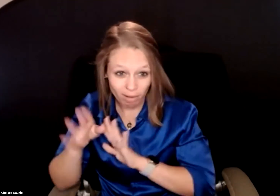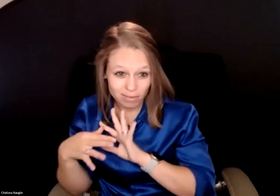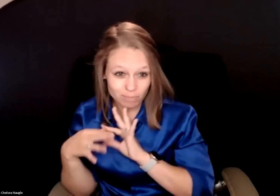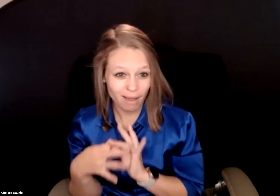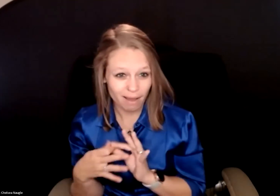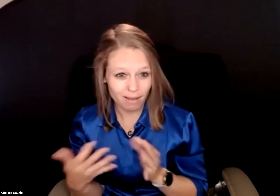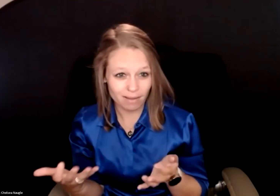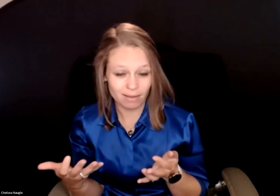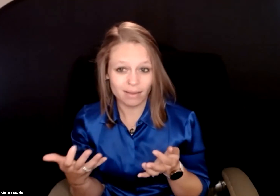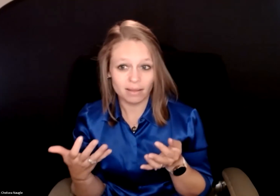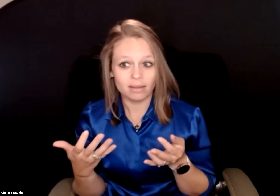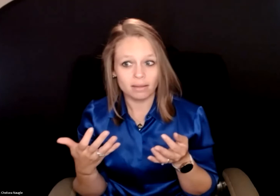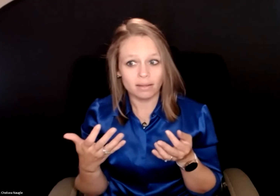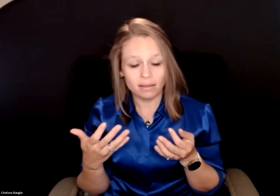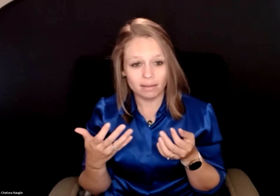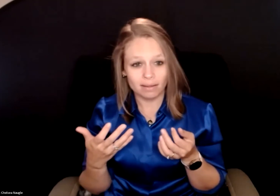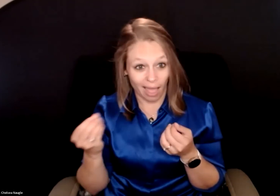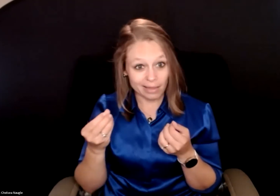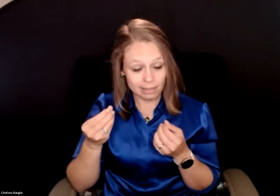and really starting crucial discussions with the patient.